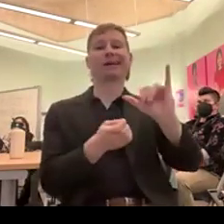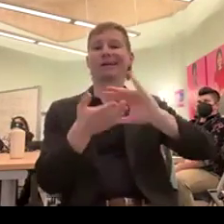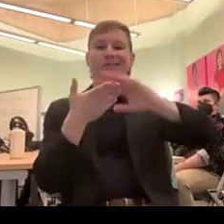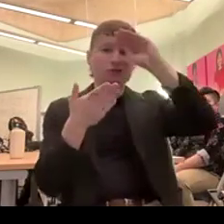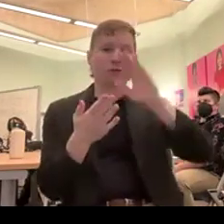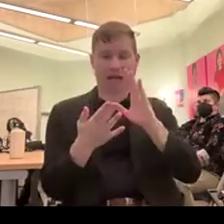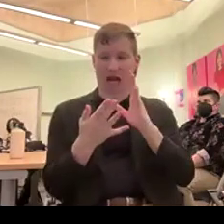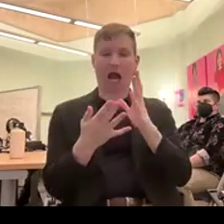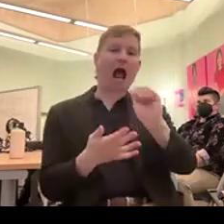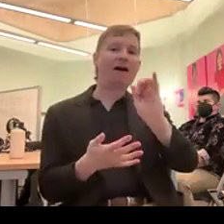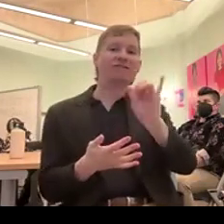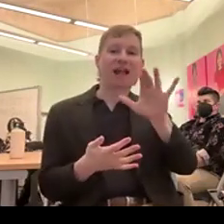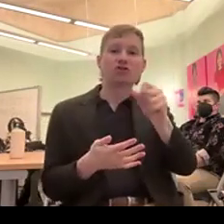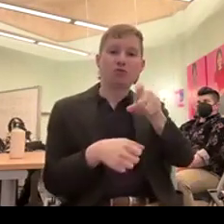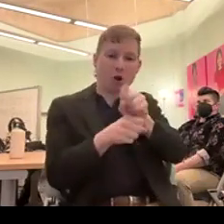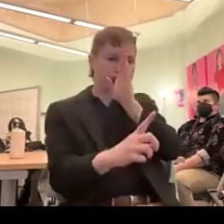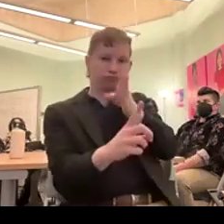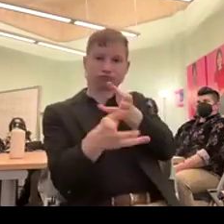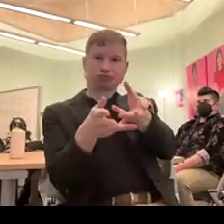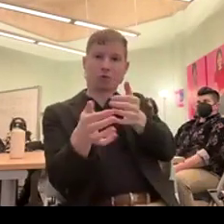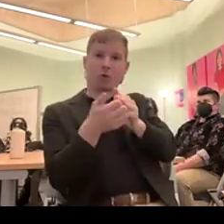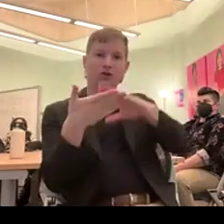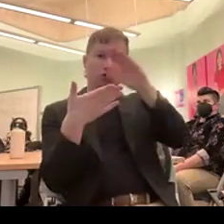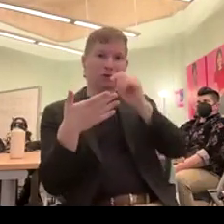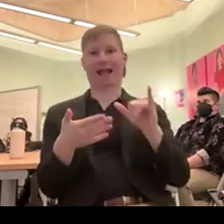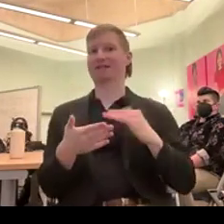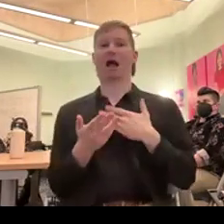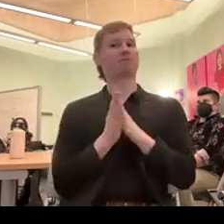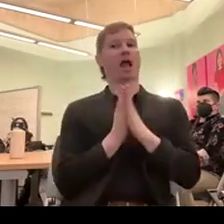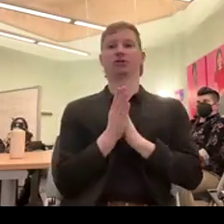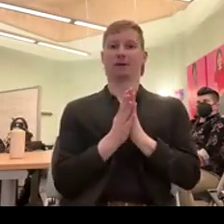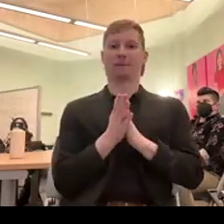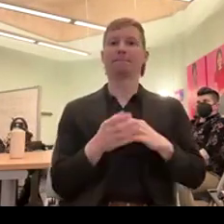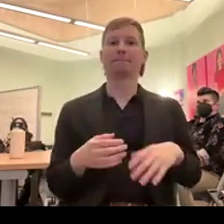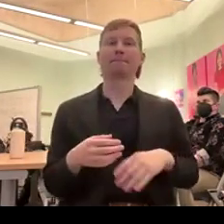especially student affairs, working directly with students, and supporting students, which